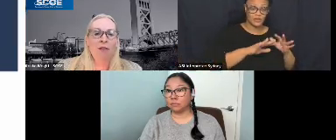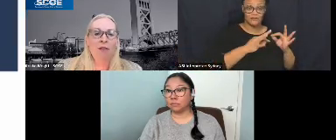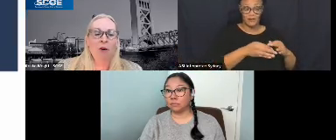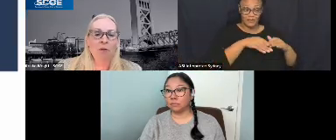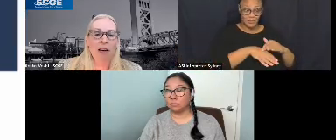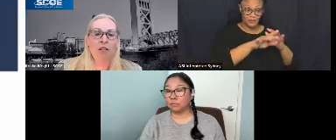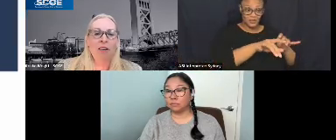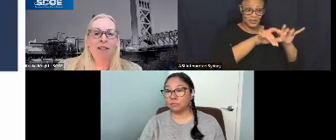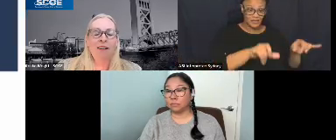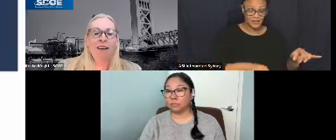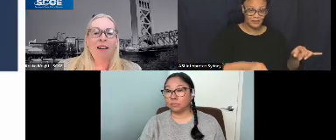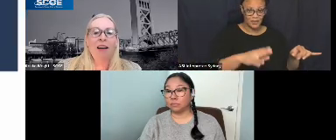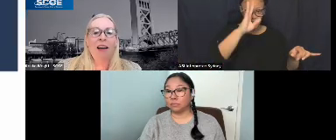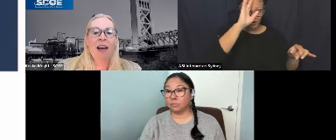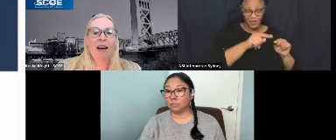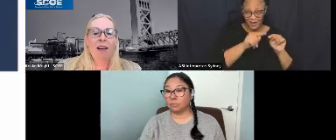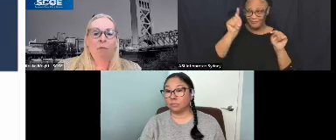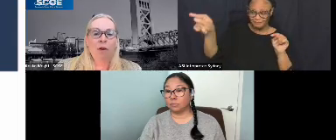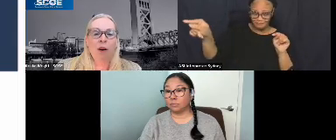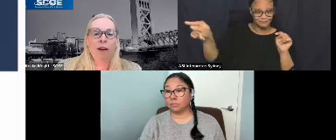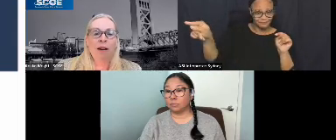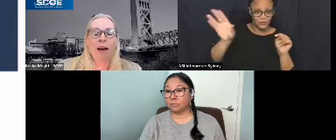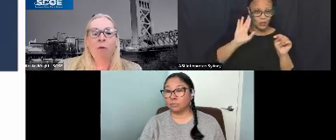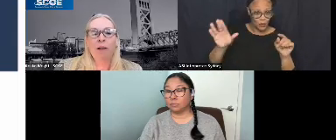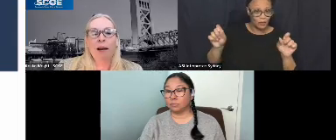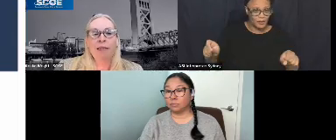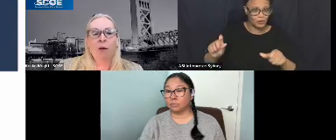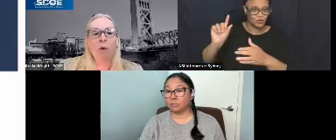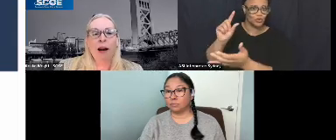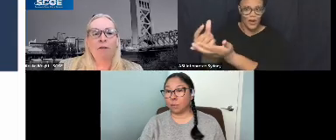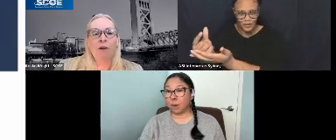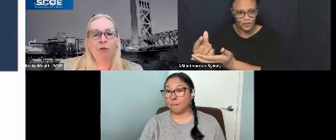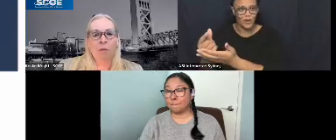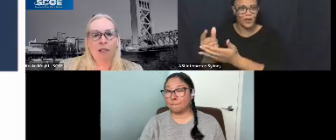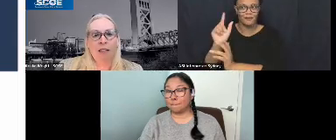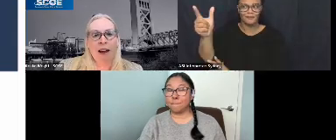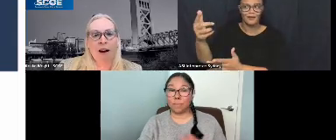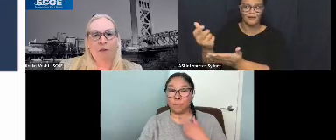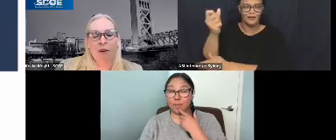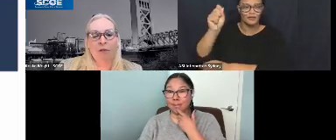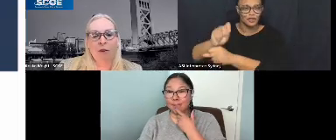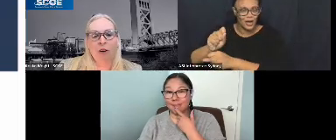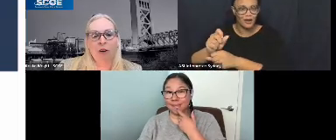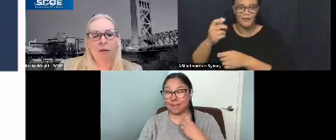path to graduation and employment and realizing whatever dreams that they have for their future.